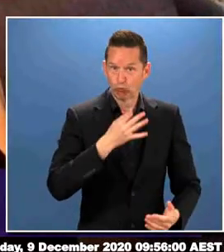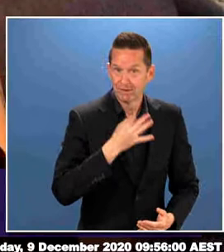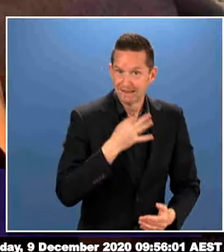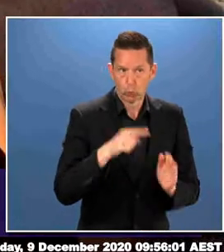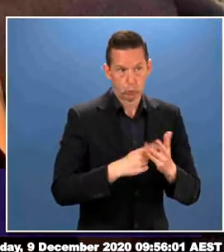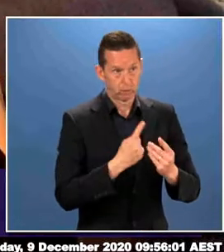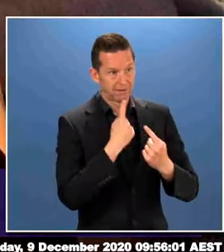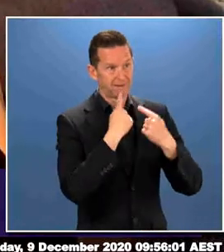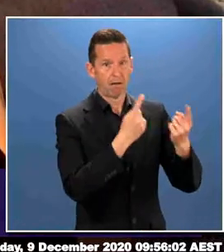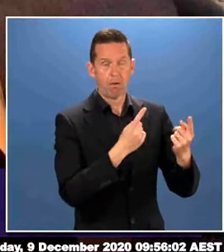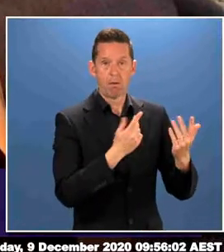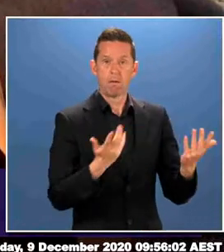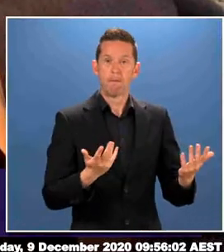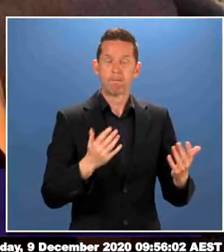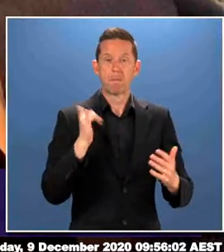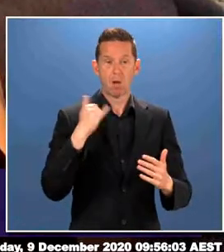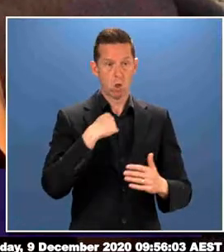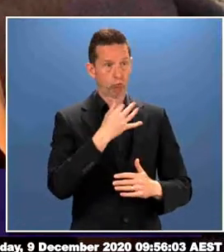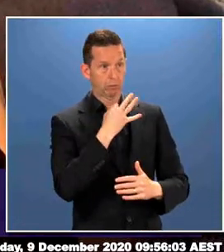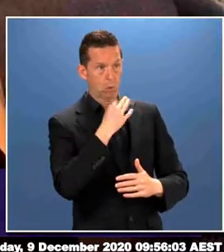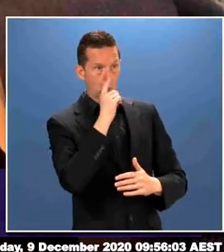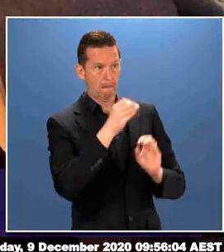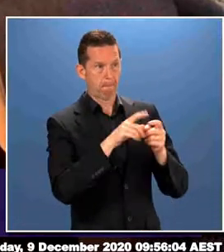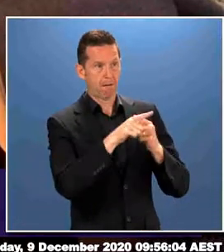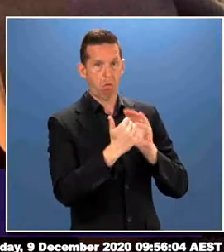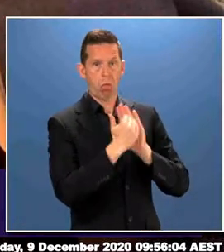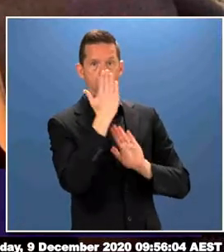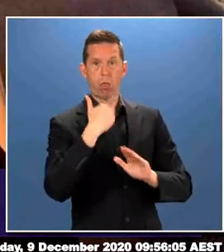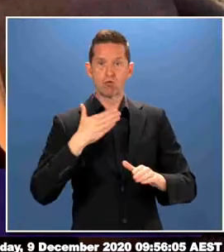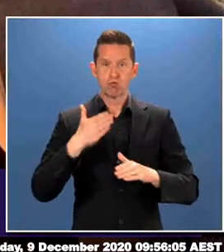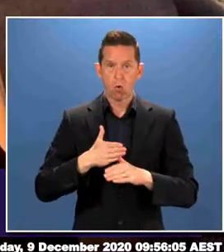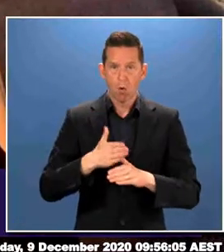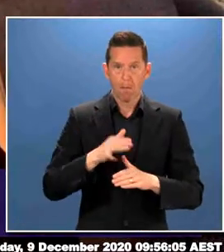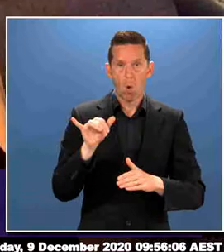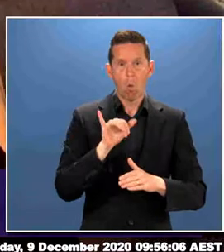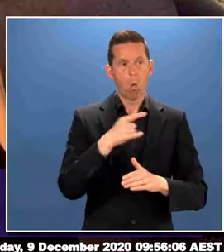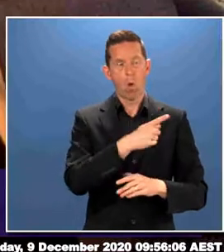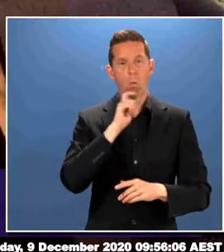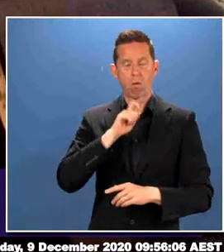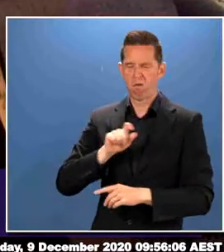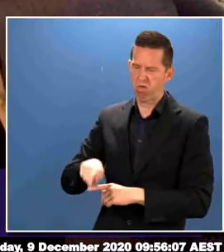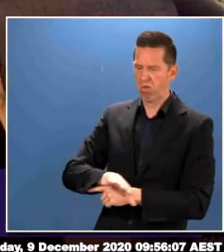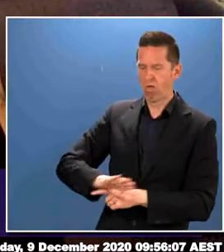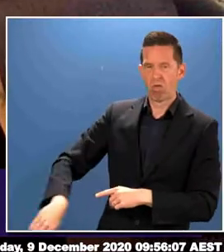you know, you're making people feel they are risking their job or risking they are being judged. Their credibility.